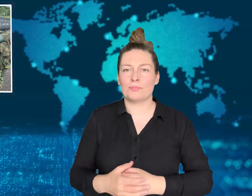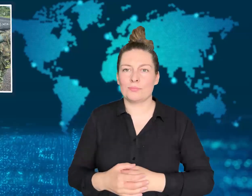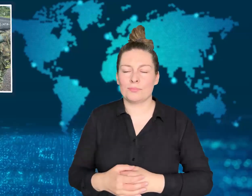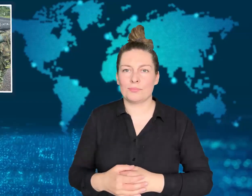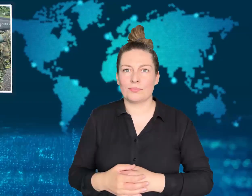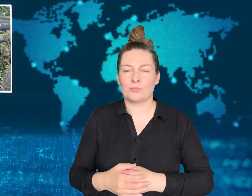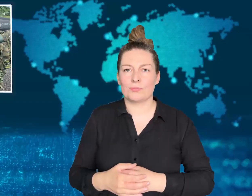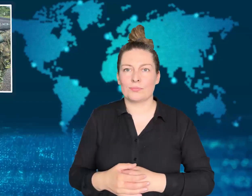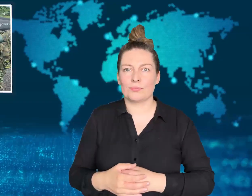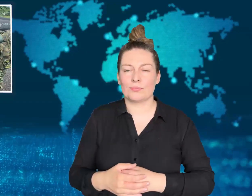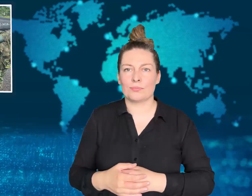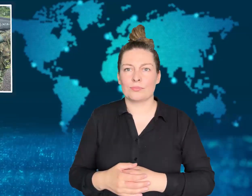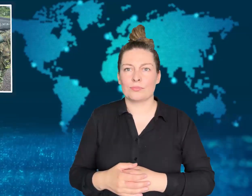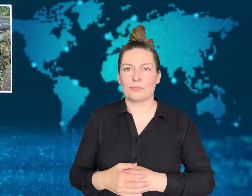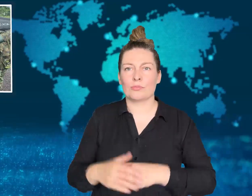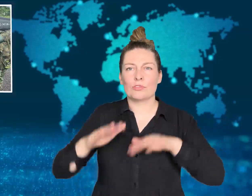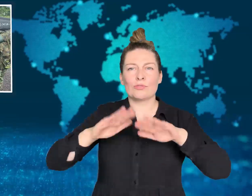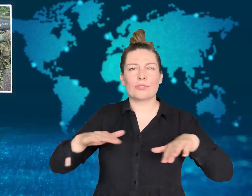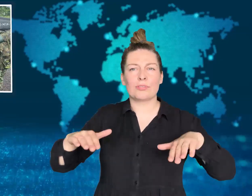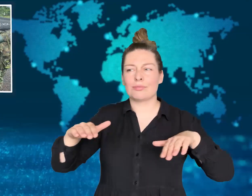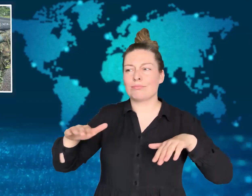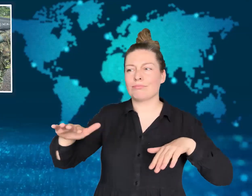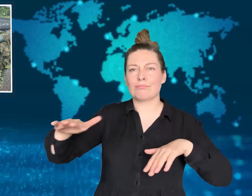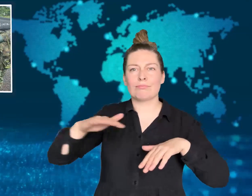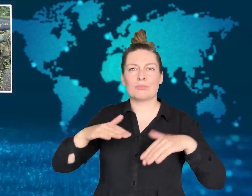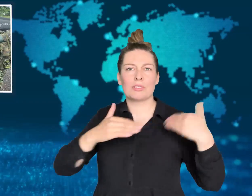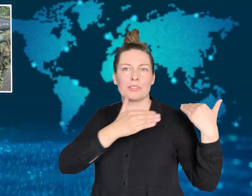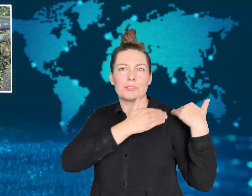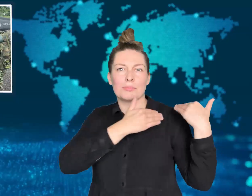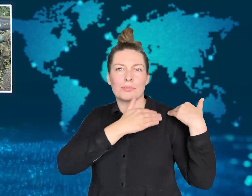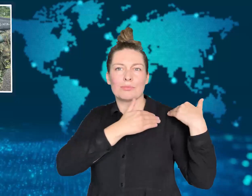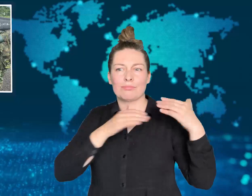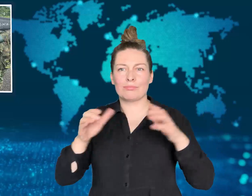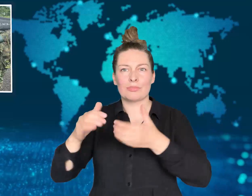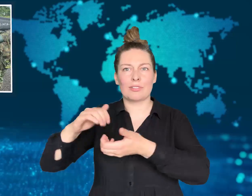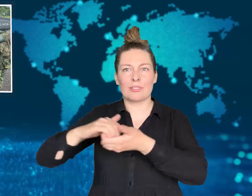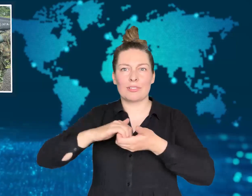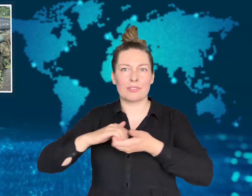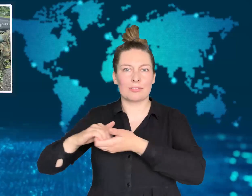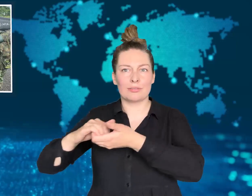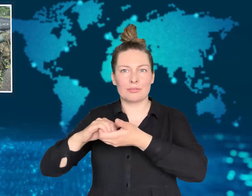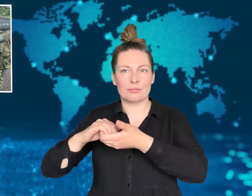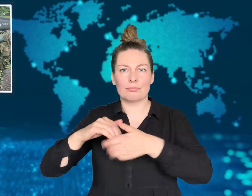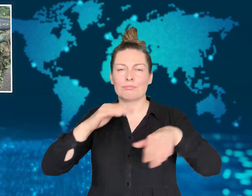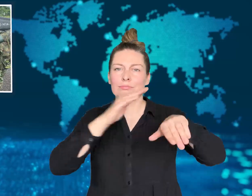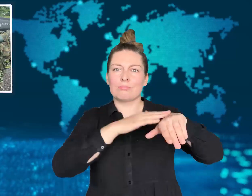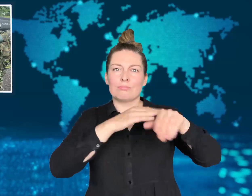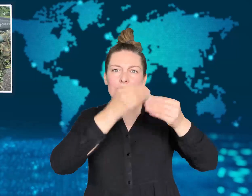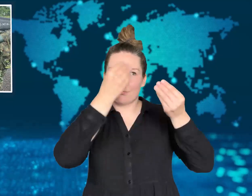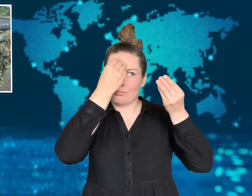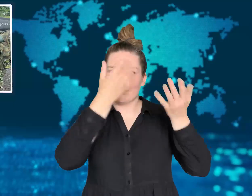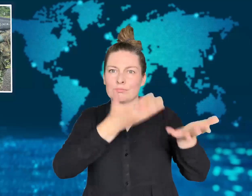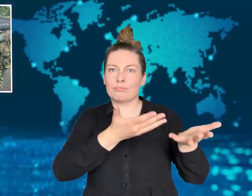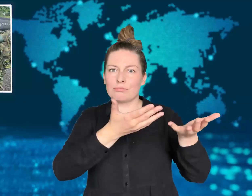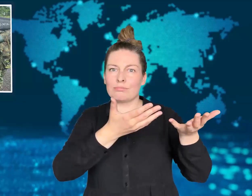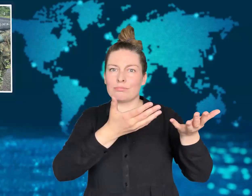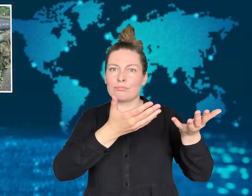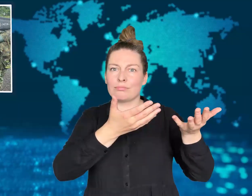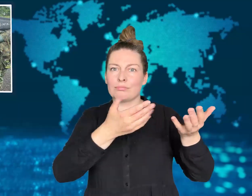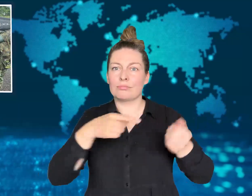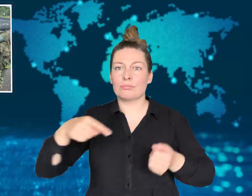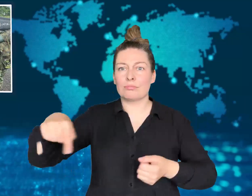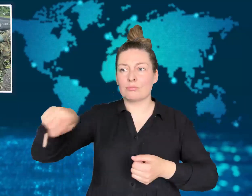The country's child welfare agency said it had provided the information